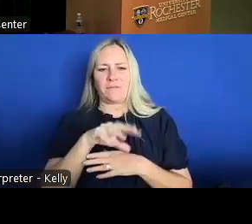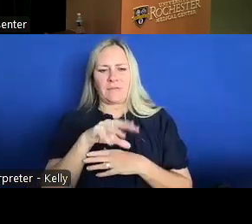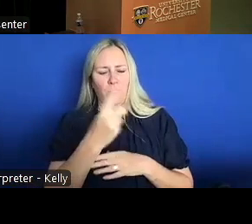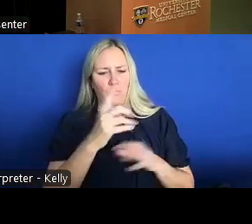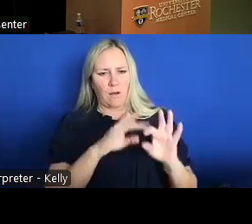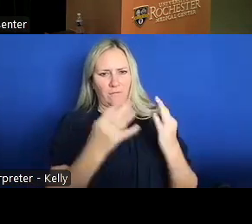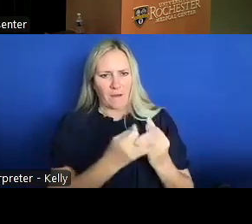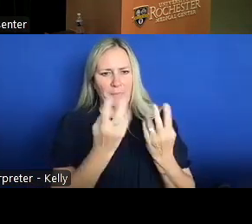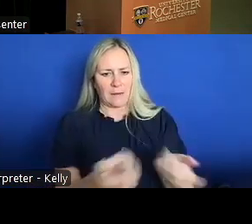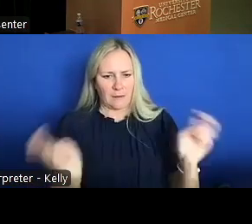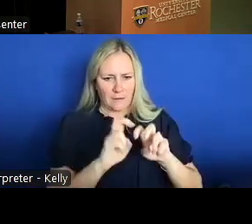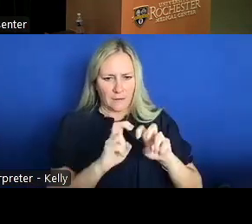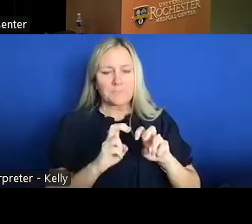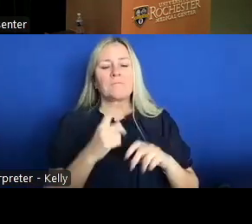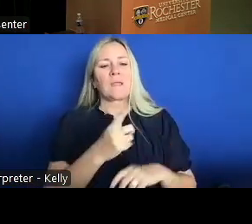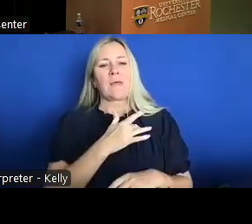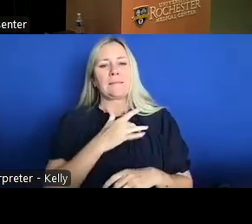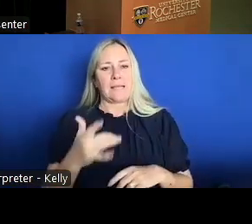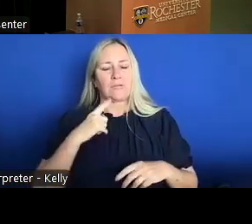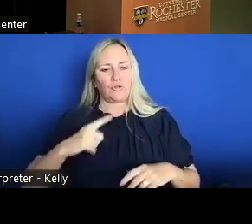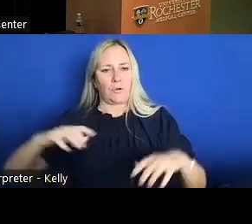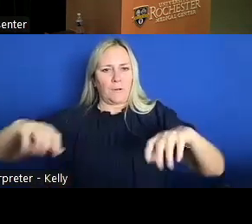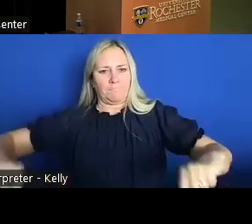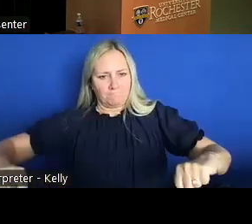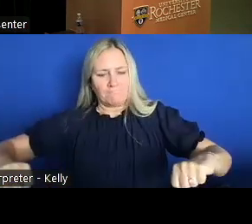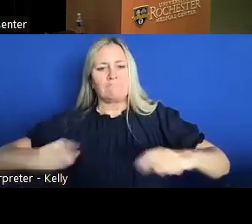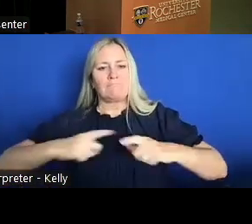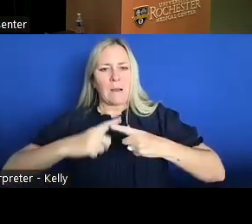hands and said Grace and now this little boy sitting there he doesn't know what to do with